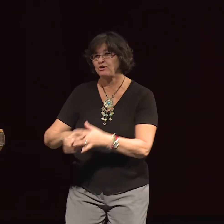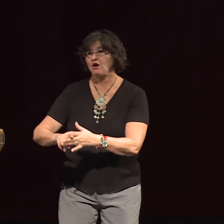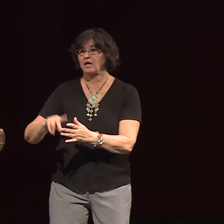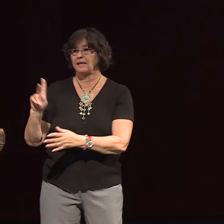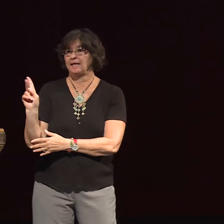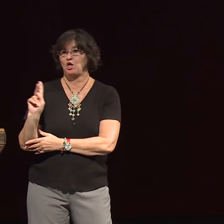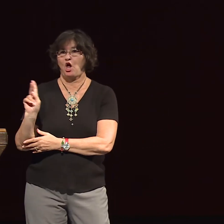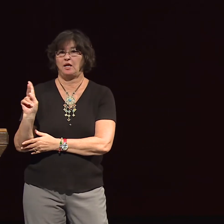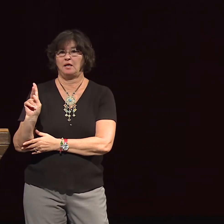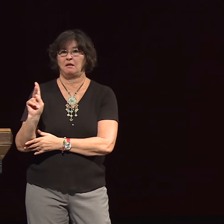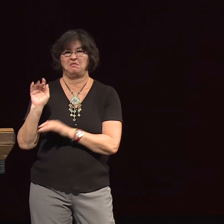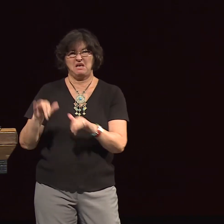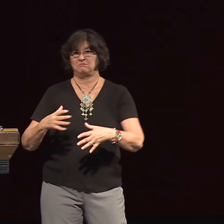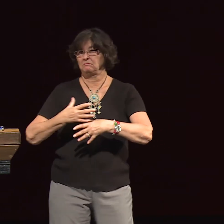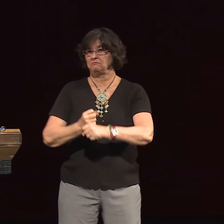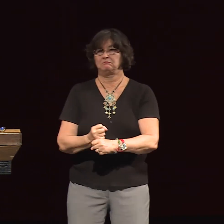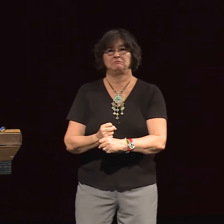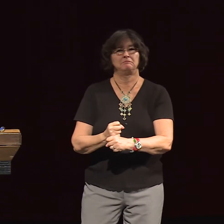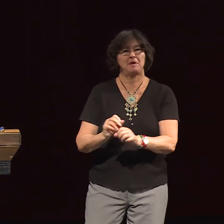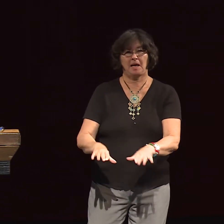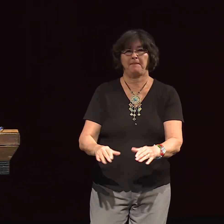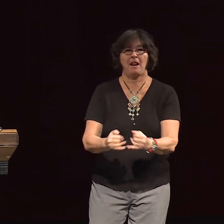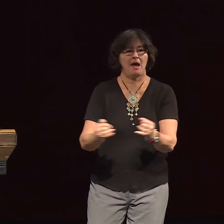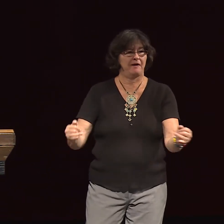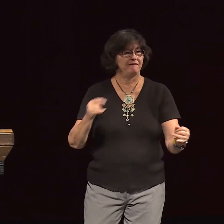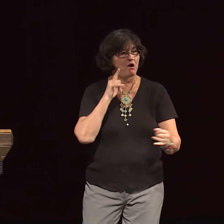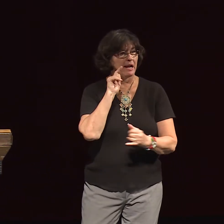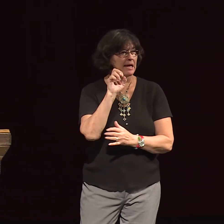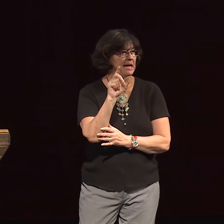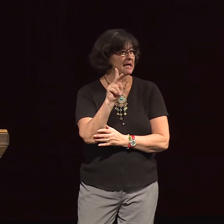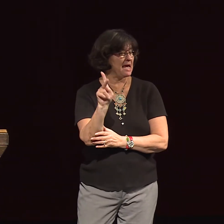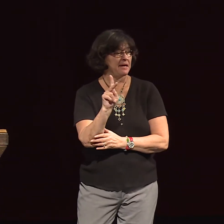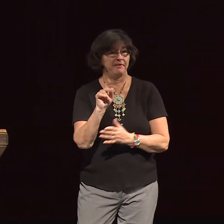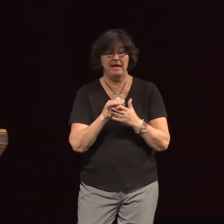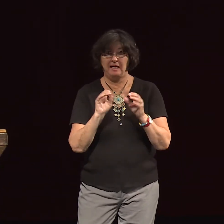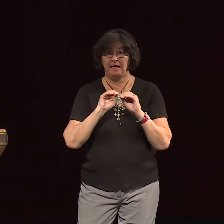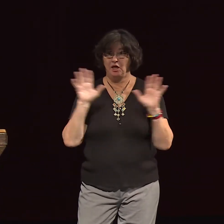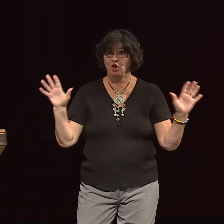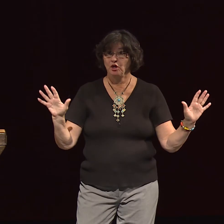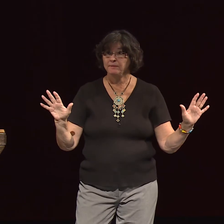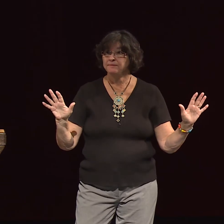and will have language acquisition before starting kindergarten.